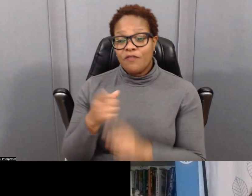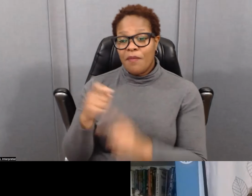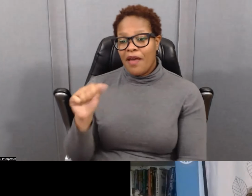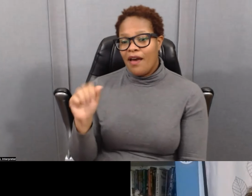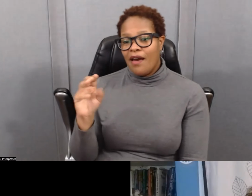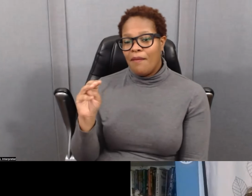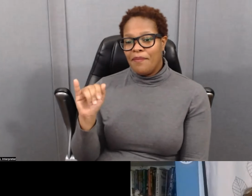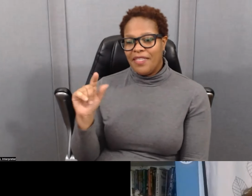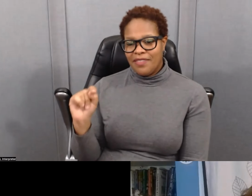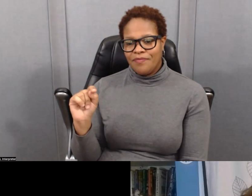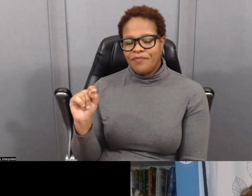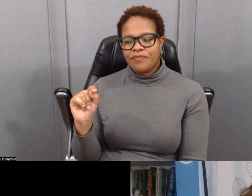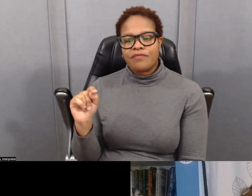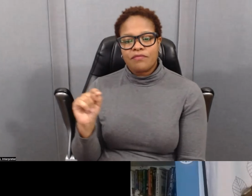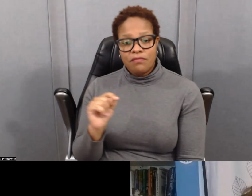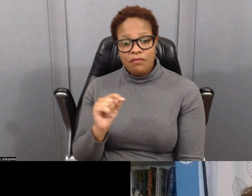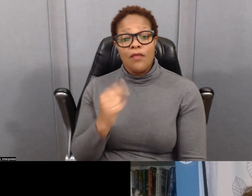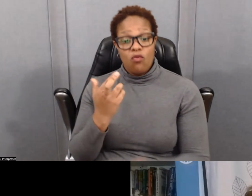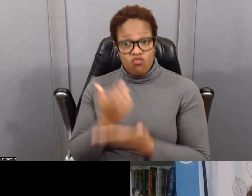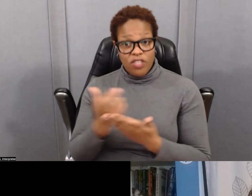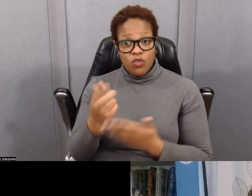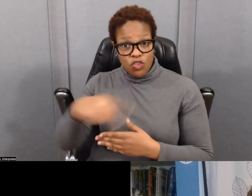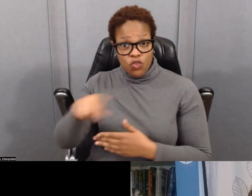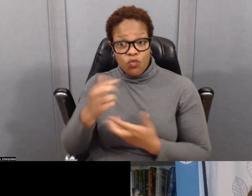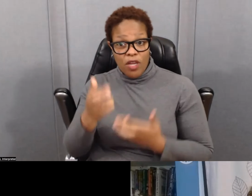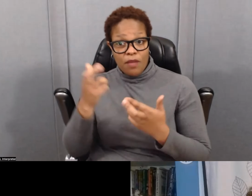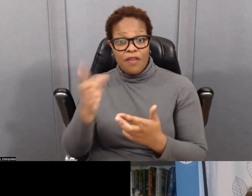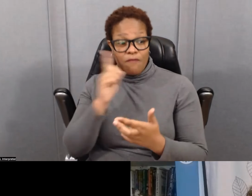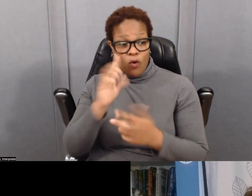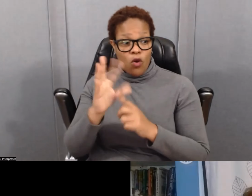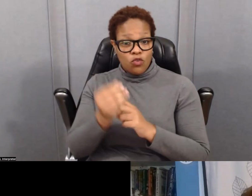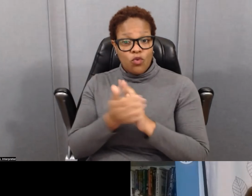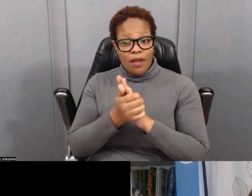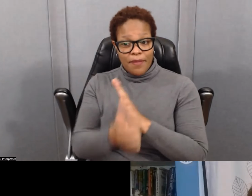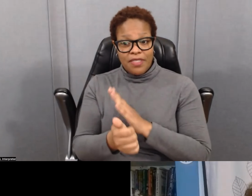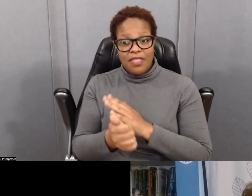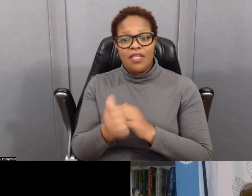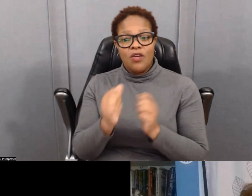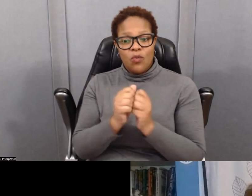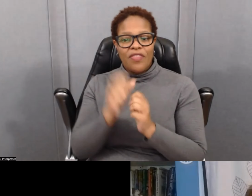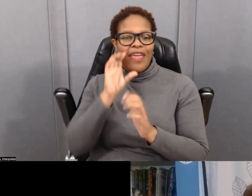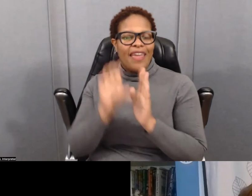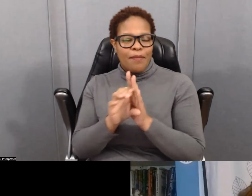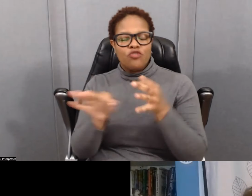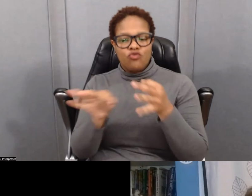Are there resources you would recommend for cultural competency in image description or alt text?